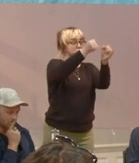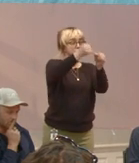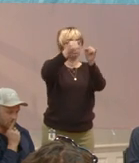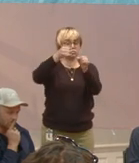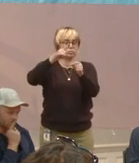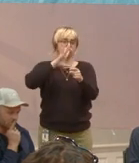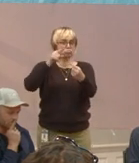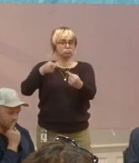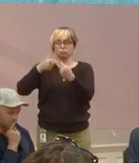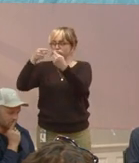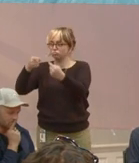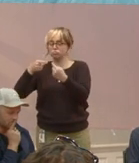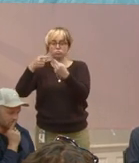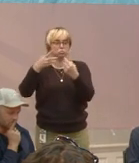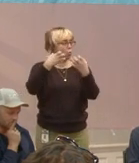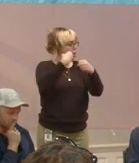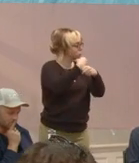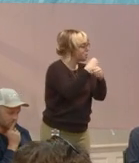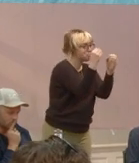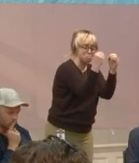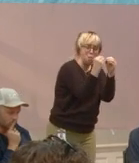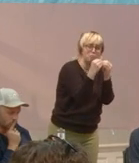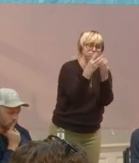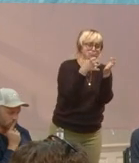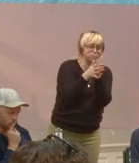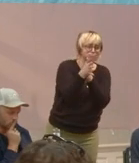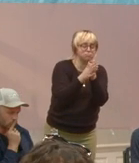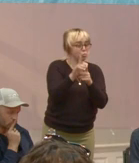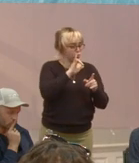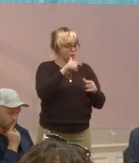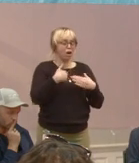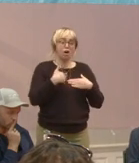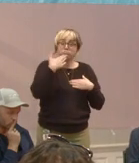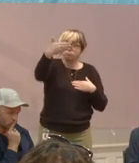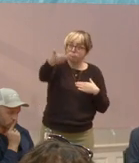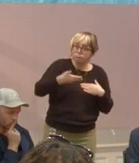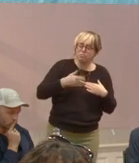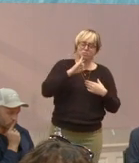struggle, who do want to make her an education, these invitations because they're super meaningful, and appreciate